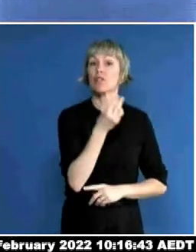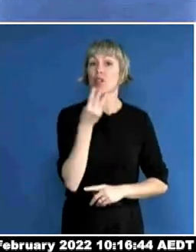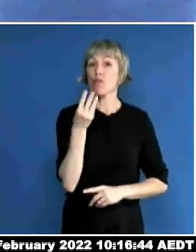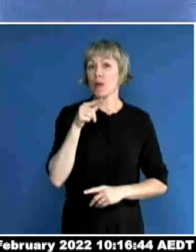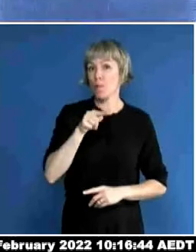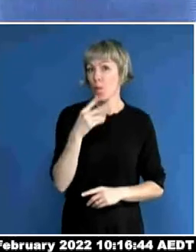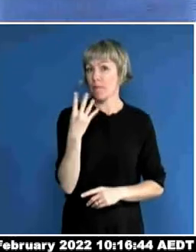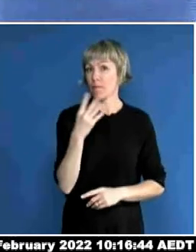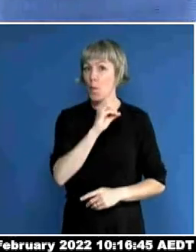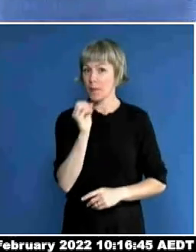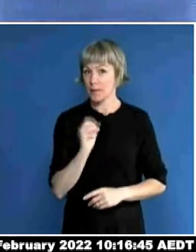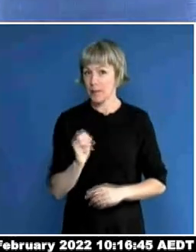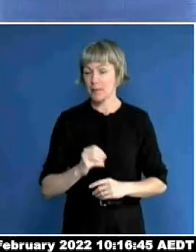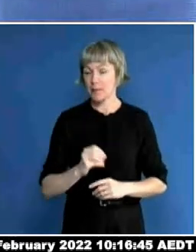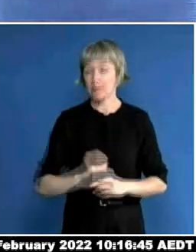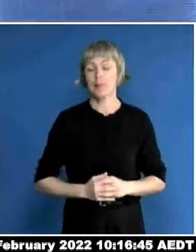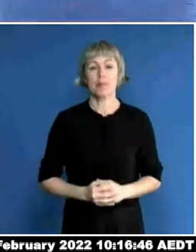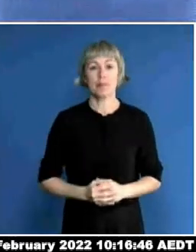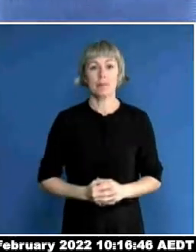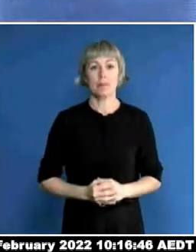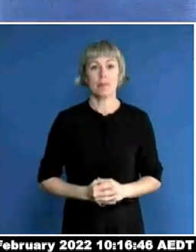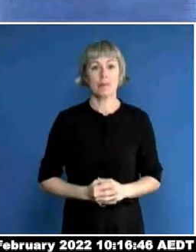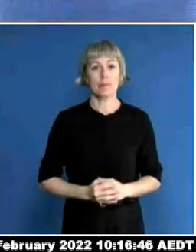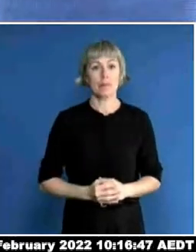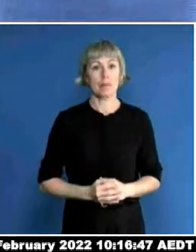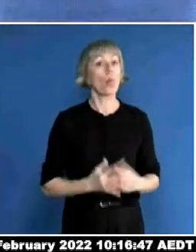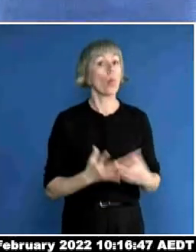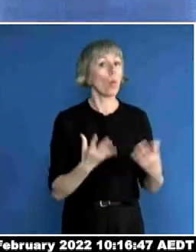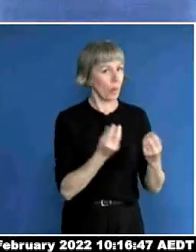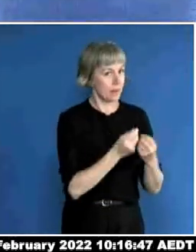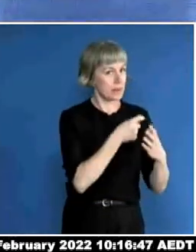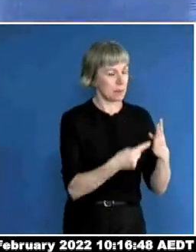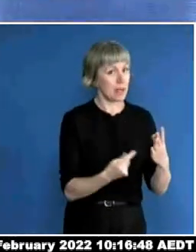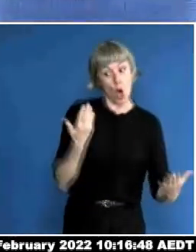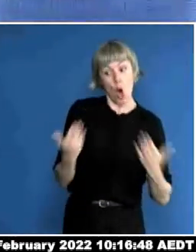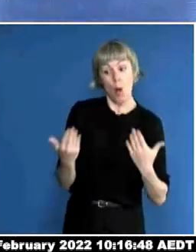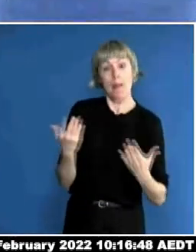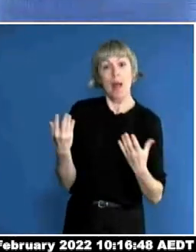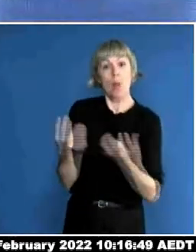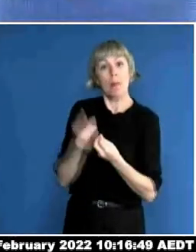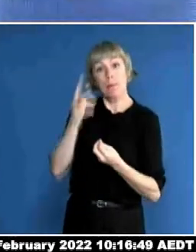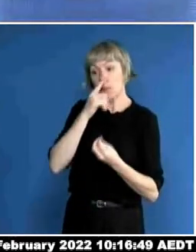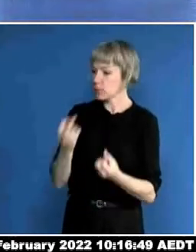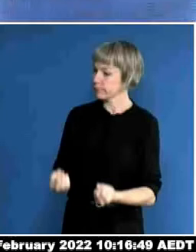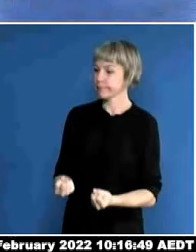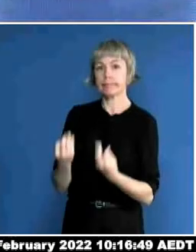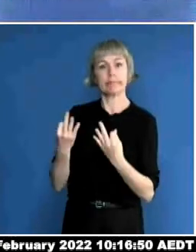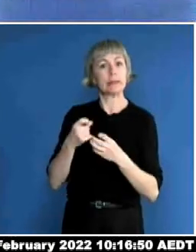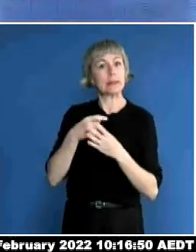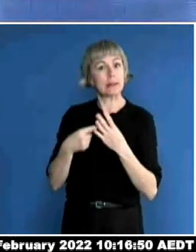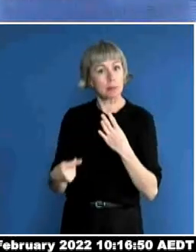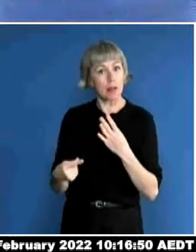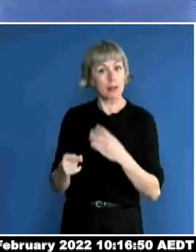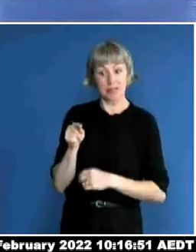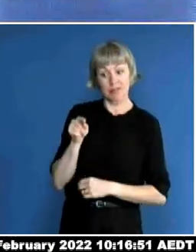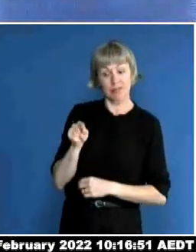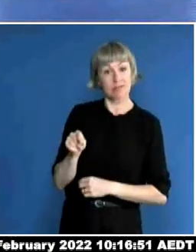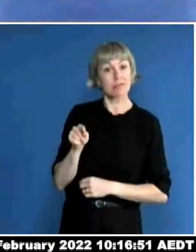By comparison the labour force participation rate for people without disability is 84.1